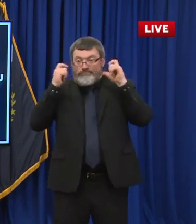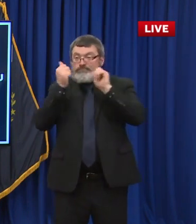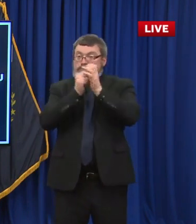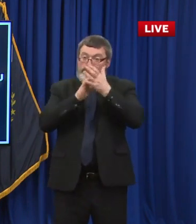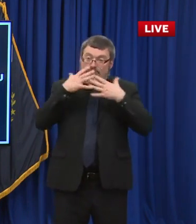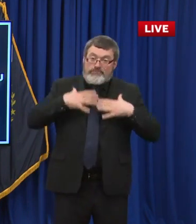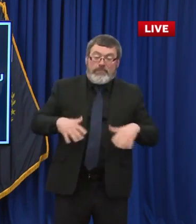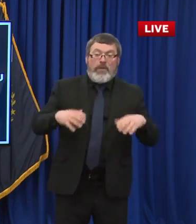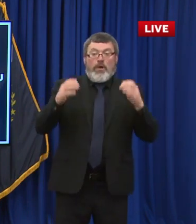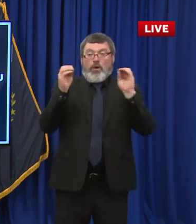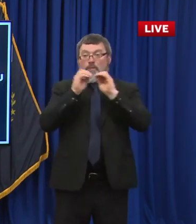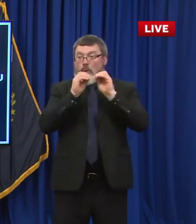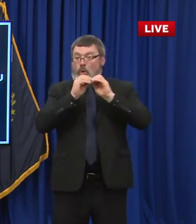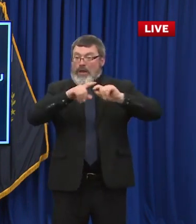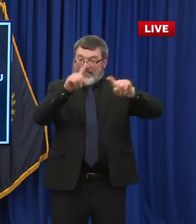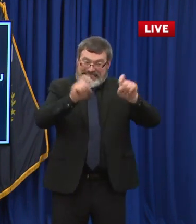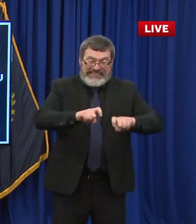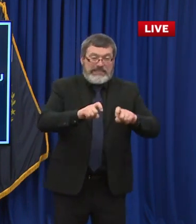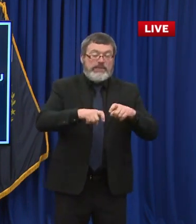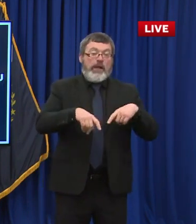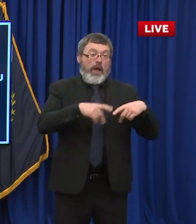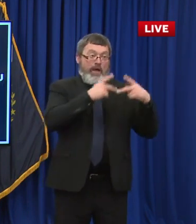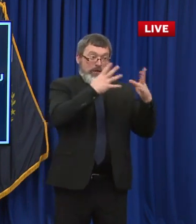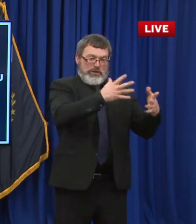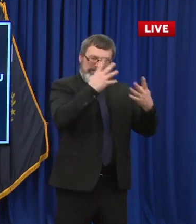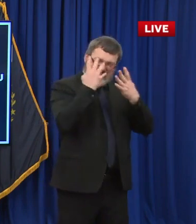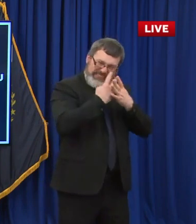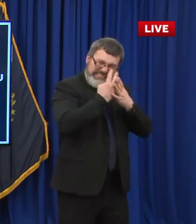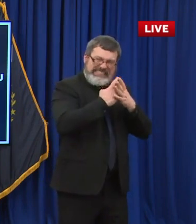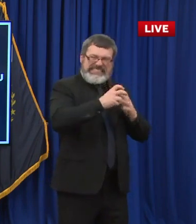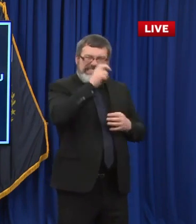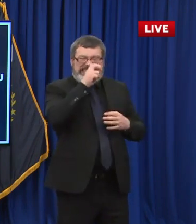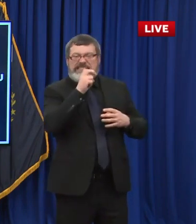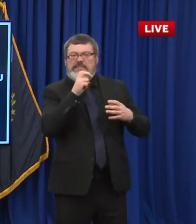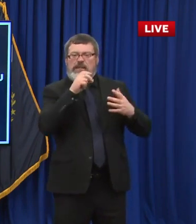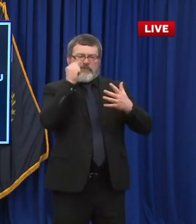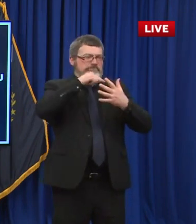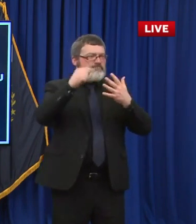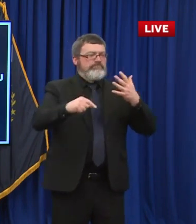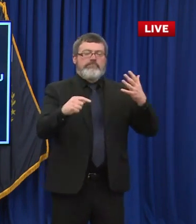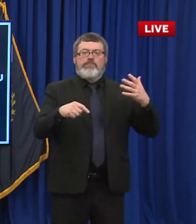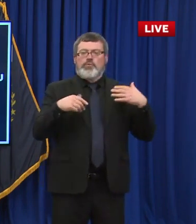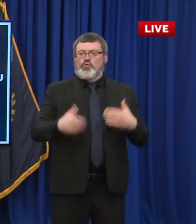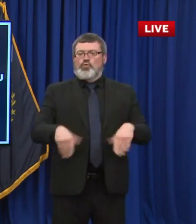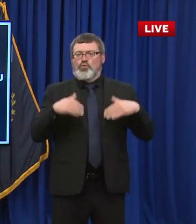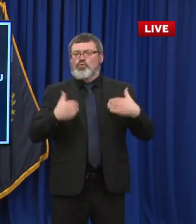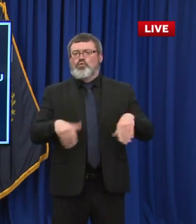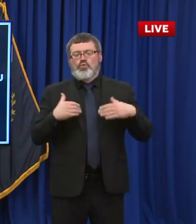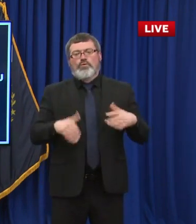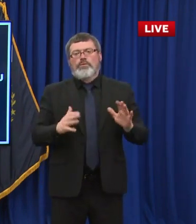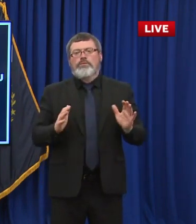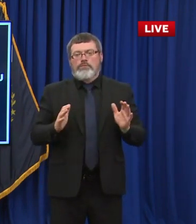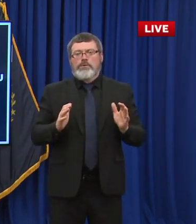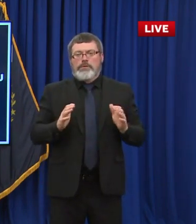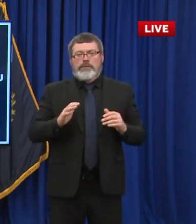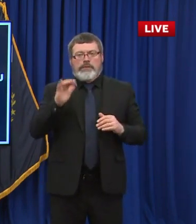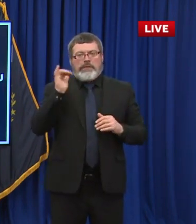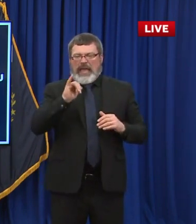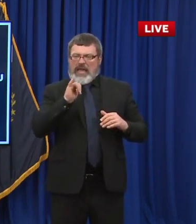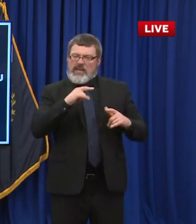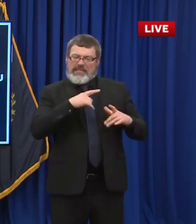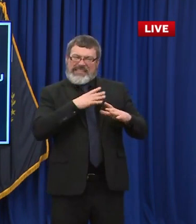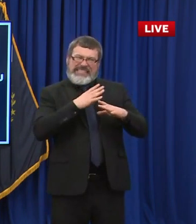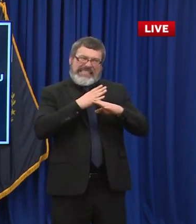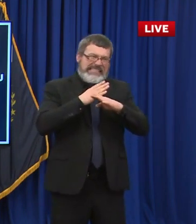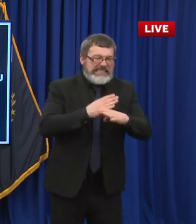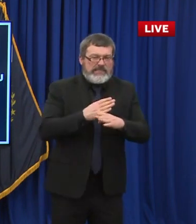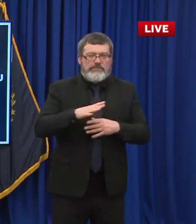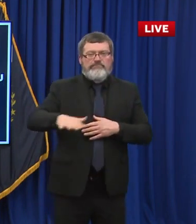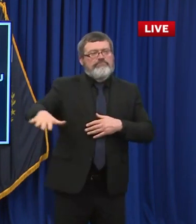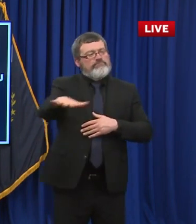U PERSONAL PROTECTIVE EQUIPMENT FOR STAFF, YOU KNOW, THE SCREENING PROCEDURES THAT THE TESTING THAT’S BEING IN THE THAT’S BEING IMPLEMENTED, YOU KNOW LIMITING VISITORS TO THE